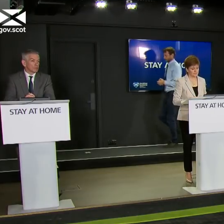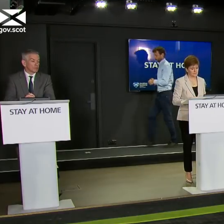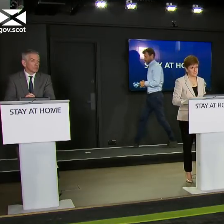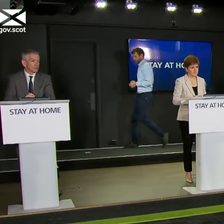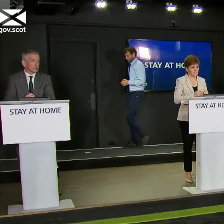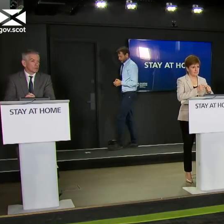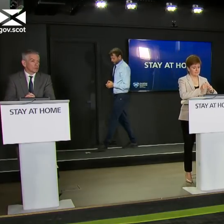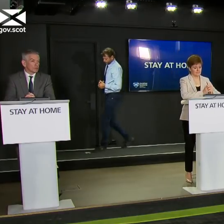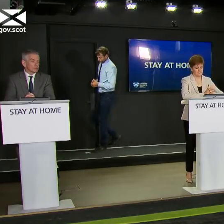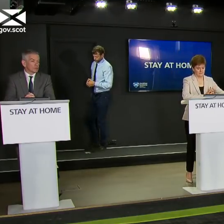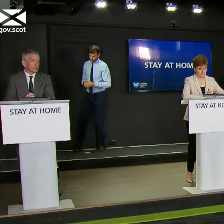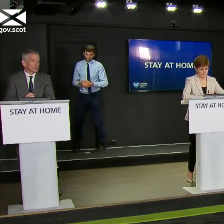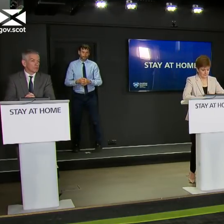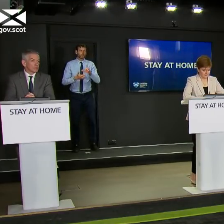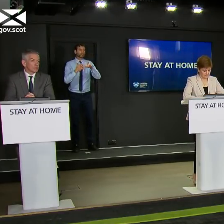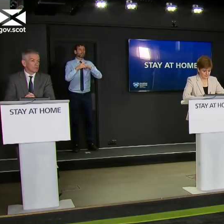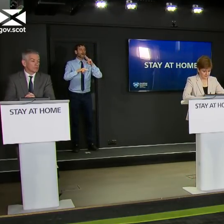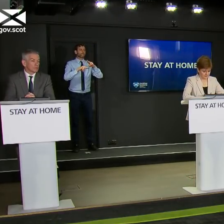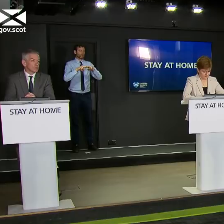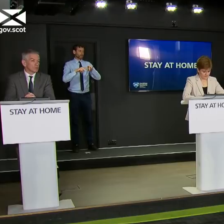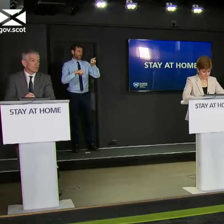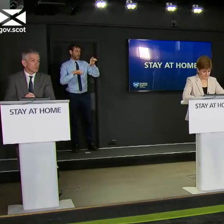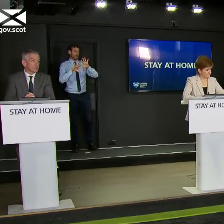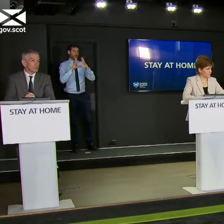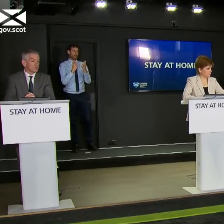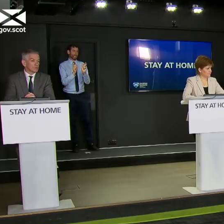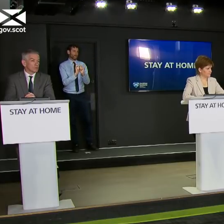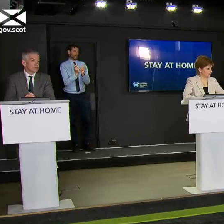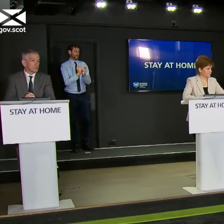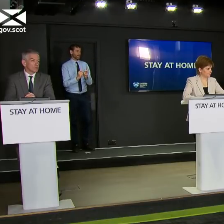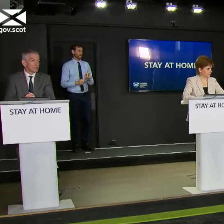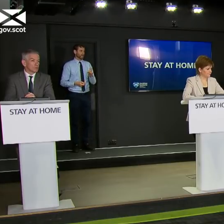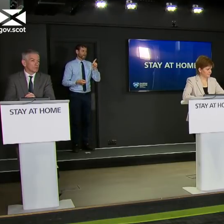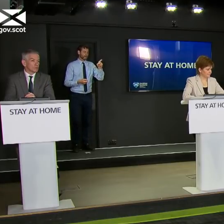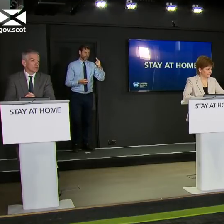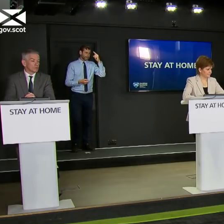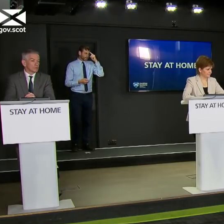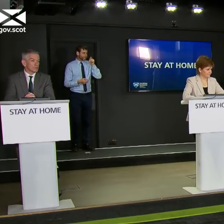Good afternoon First Minister. Just picking up on the issue of potential job losses again,